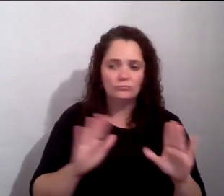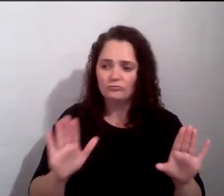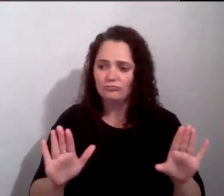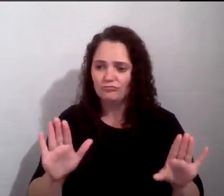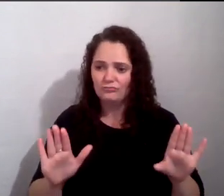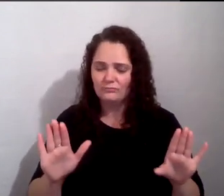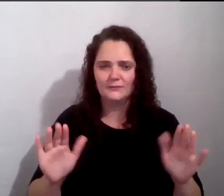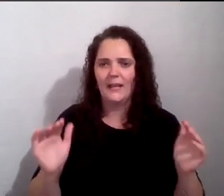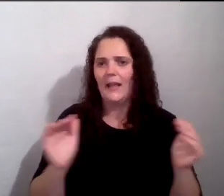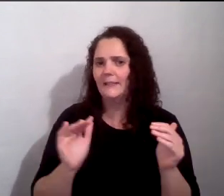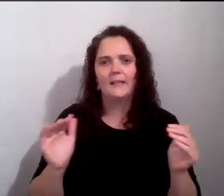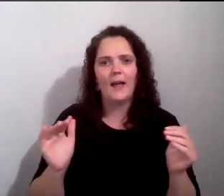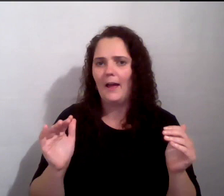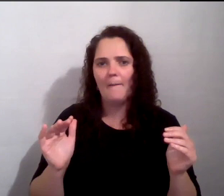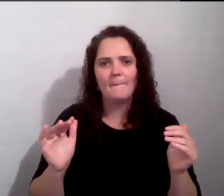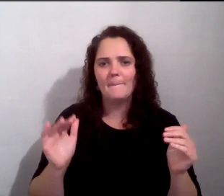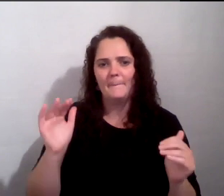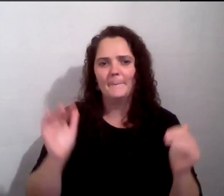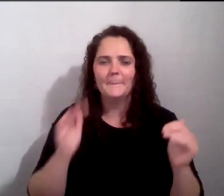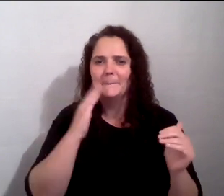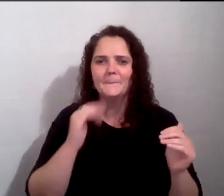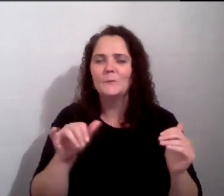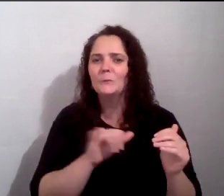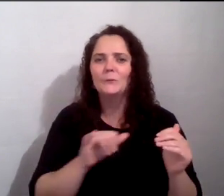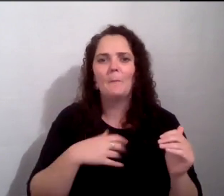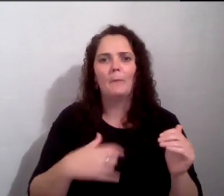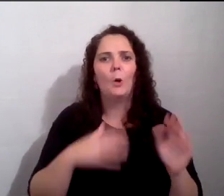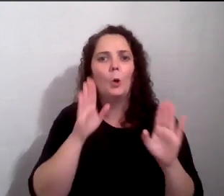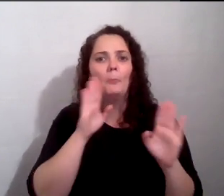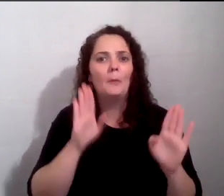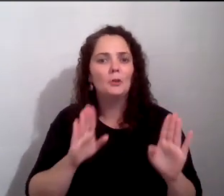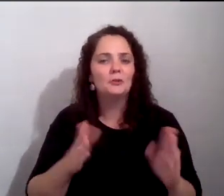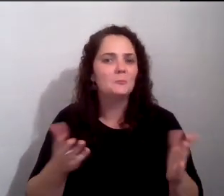artists who move between figuration and abstraction.